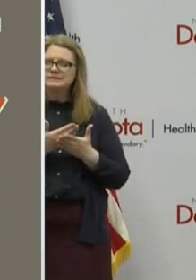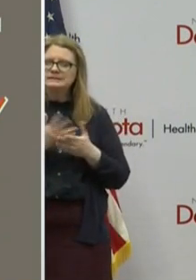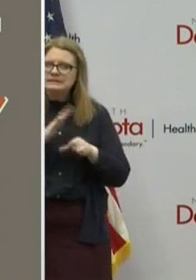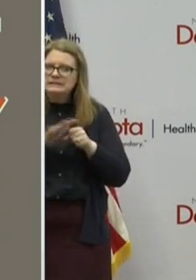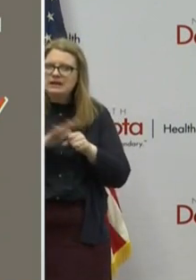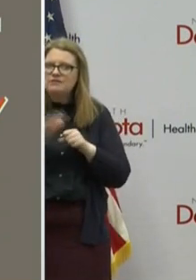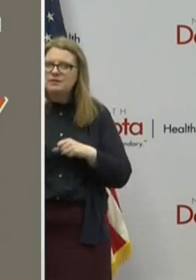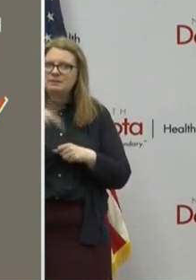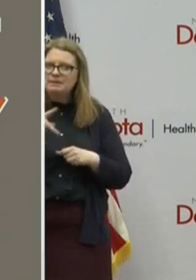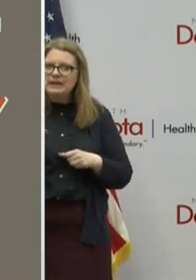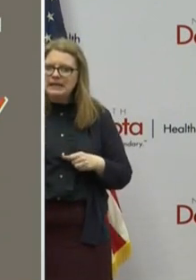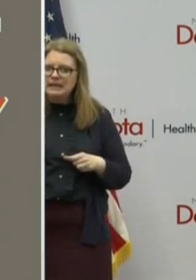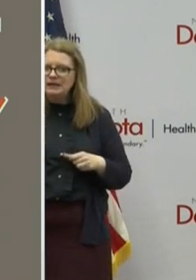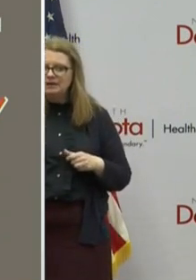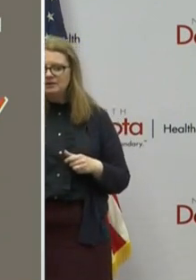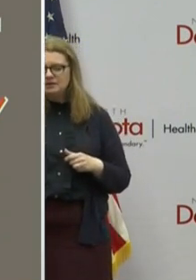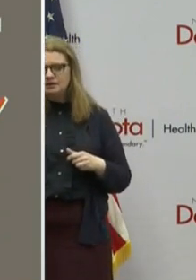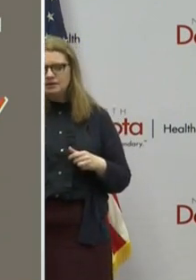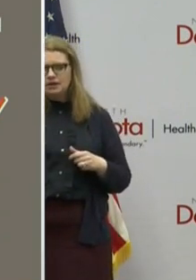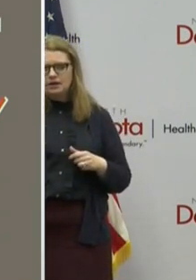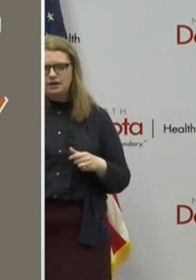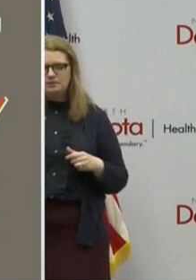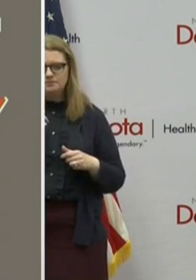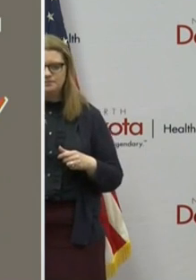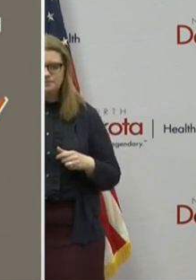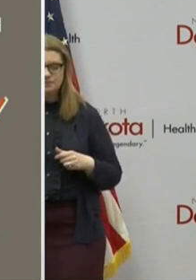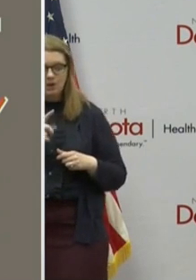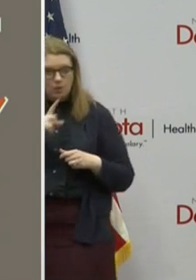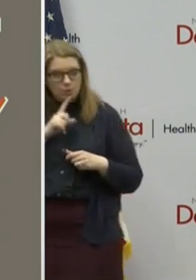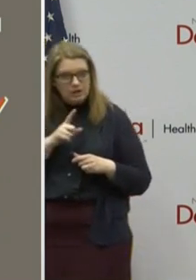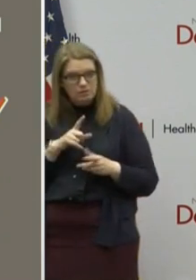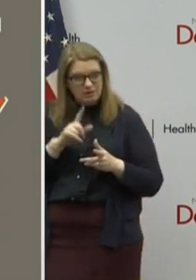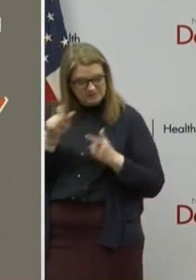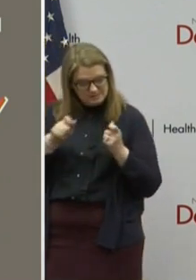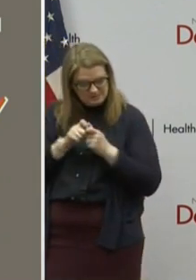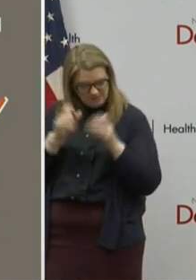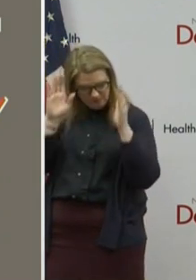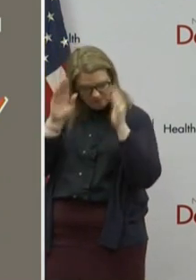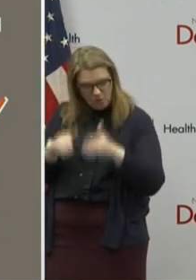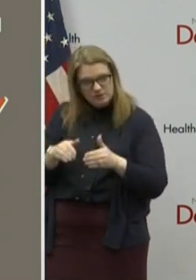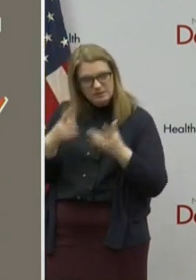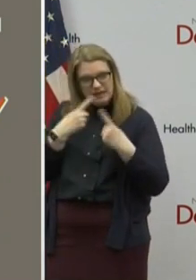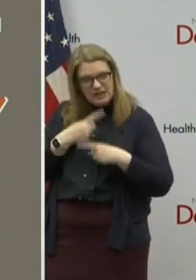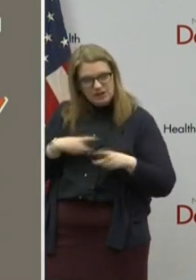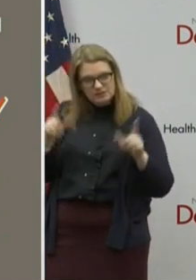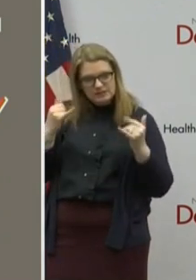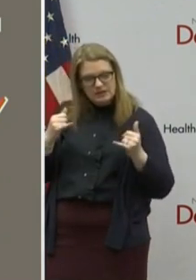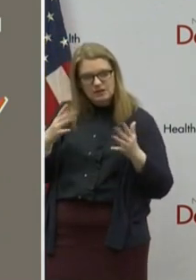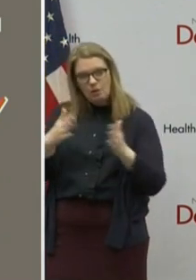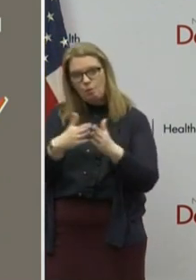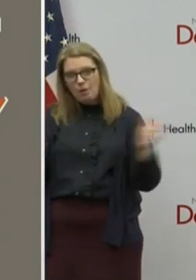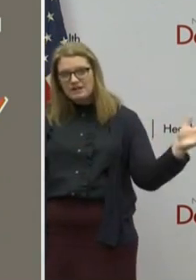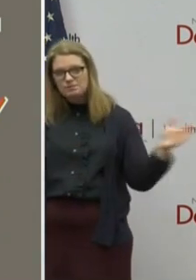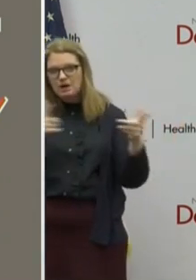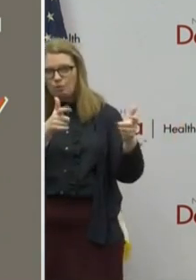PROGRESS, AND AS I SAID, WE'RE WORKING ON NEW STANDARD OPERATING PROCEDURES AND FEEL GOOD OF WHERE WE ARE IN ITEMS OF